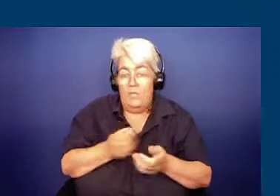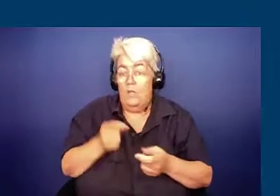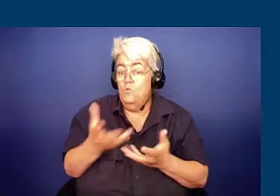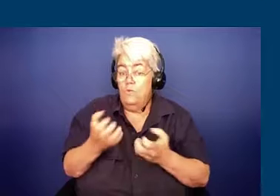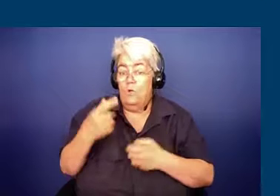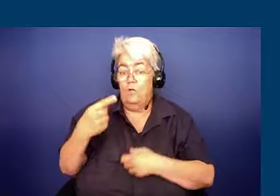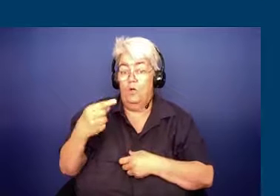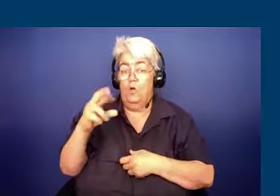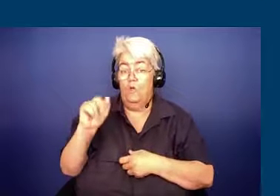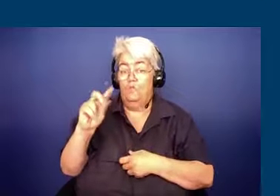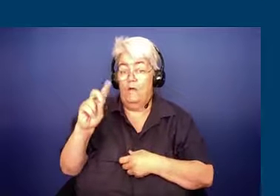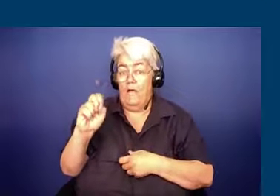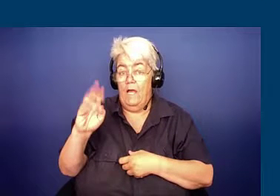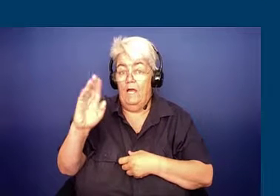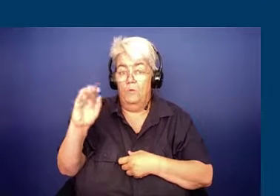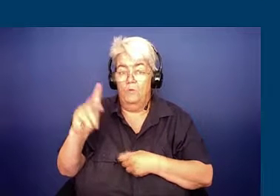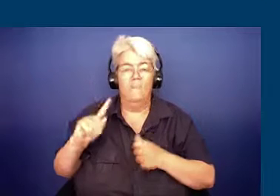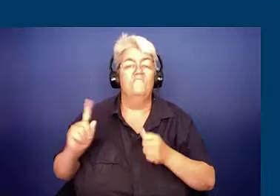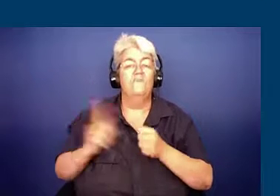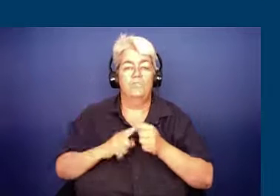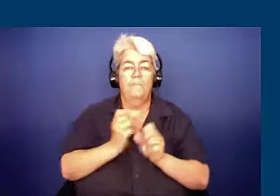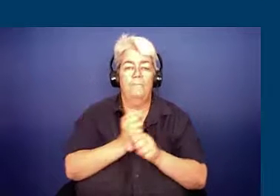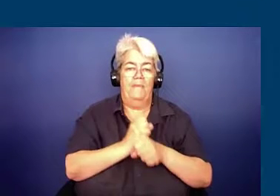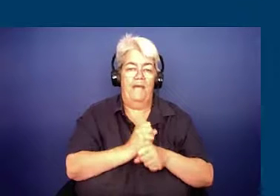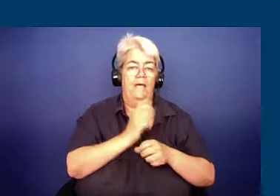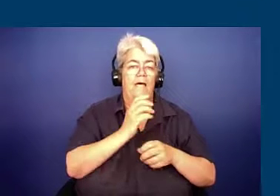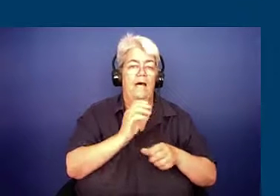building your assignments. You can't have a grade-